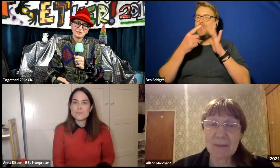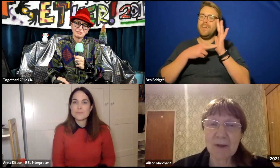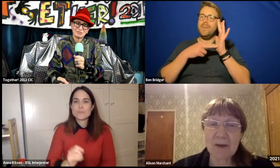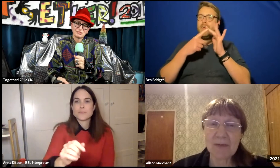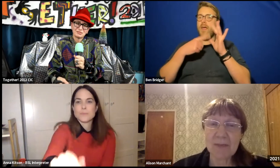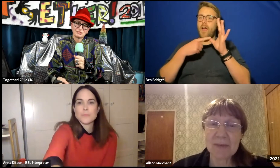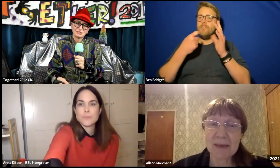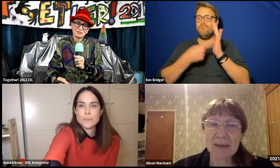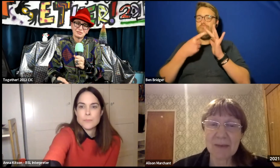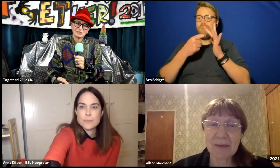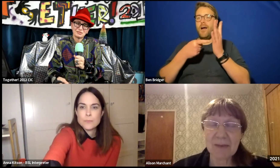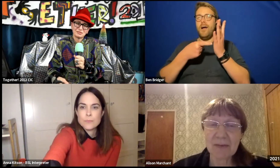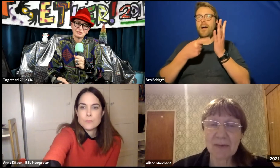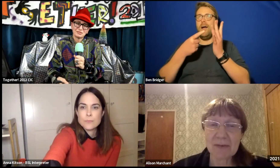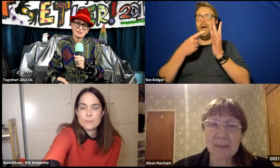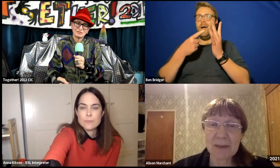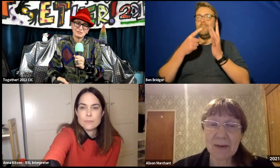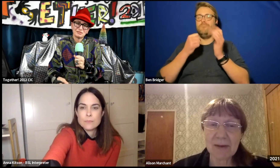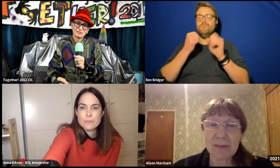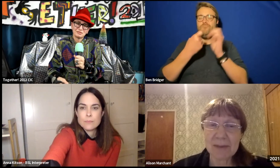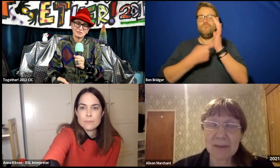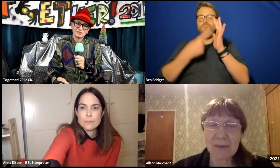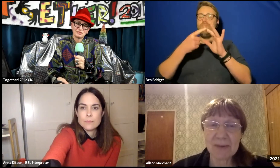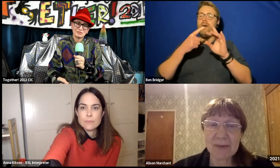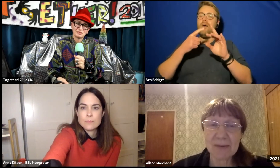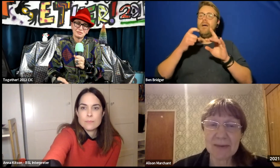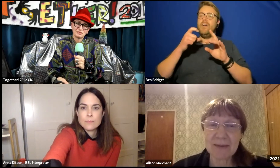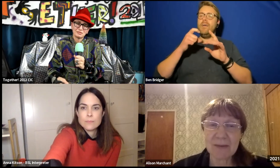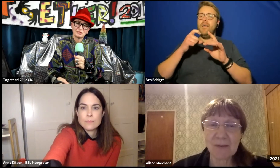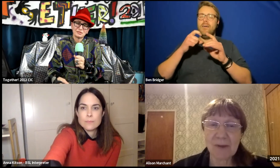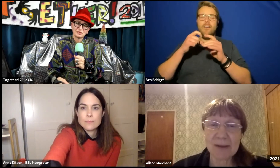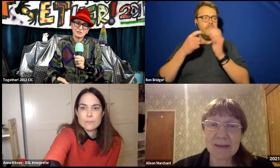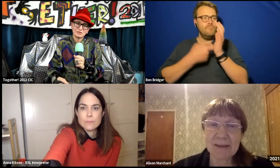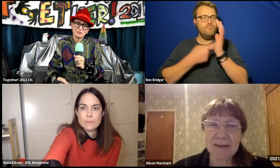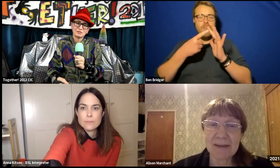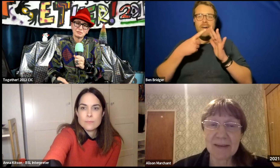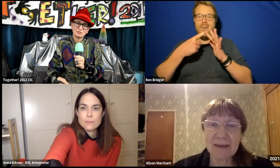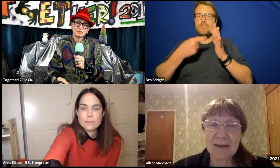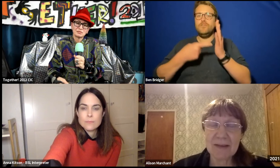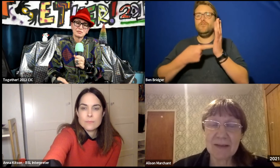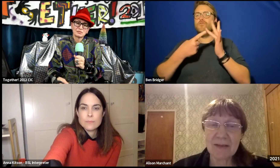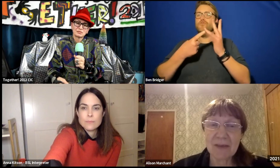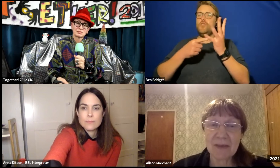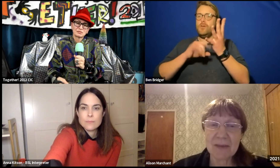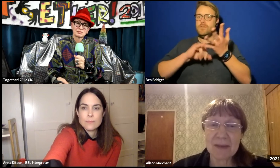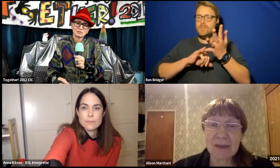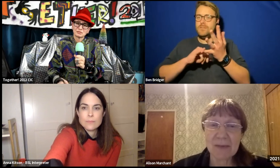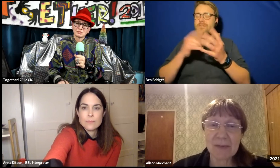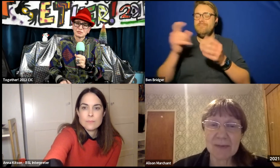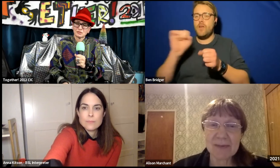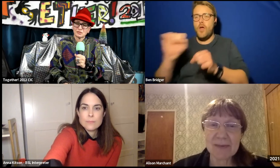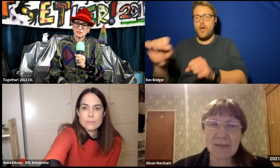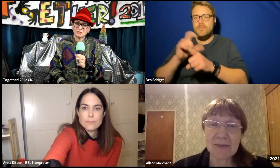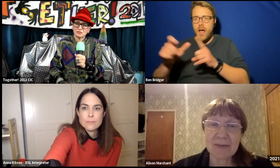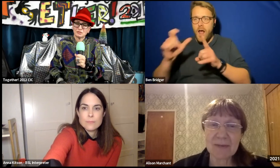from about the mental illness, so it was like taking it from the margins and